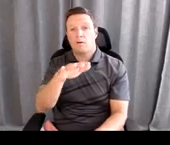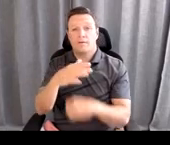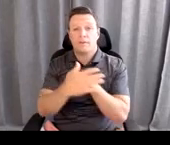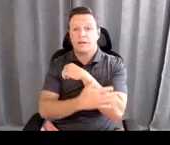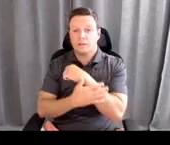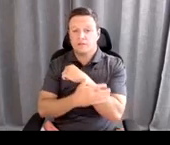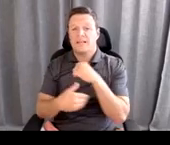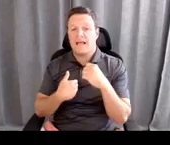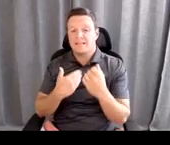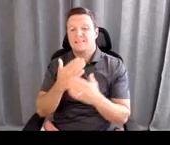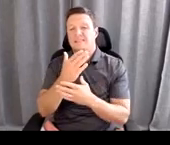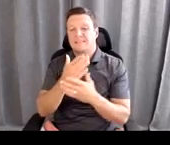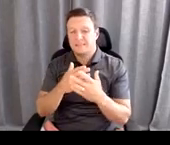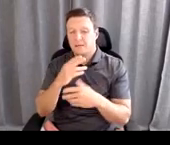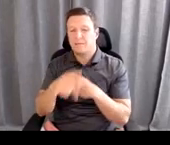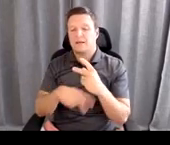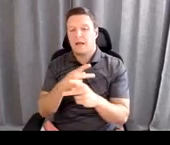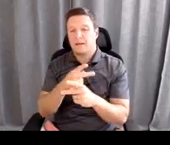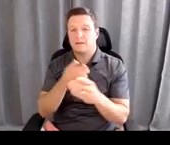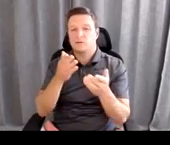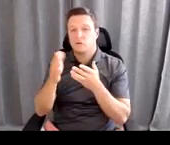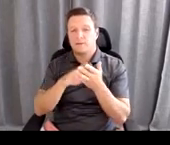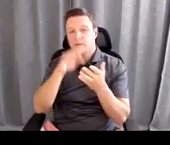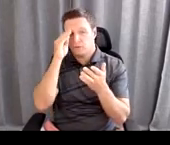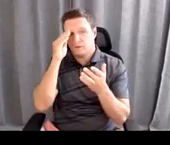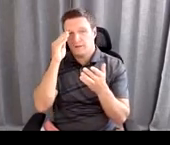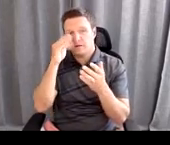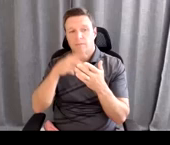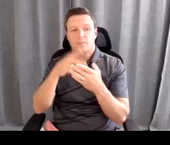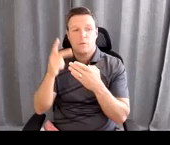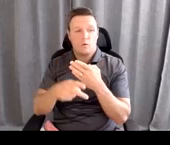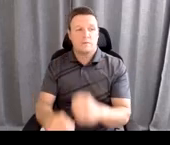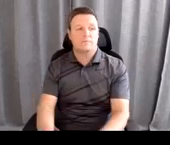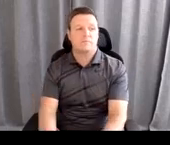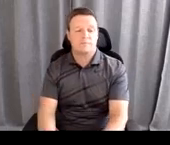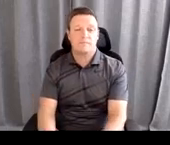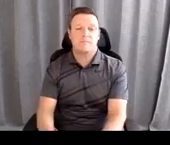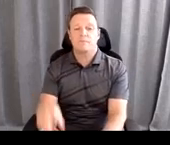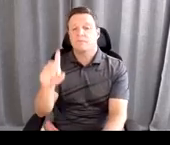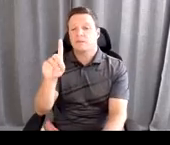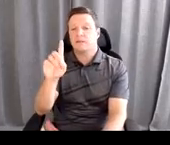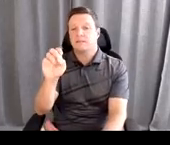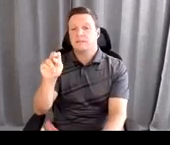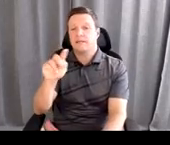Many colleges, colleges do them well. Danza Community College in the Bay Area has a really great program,